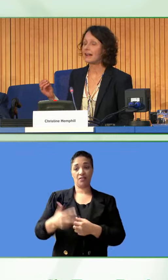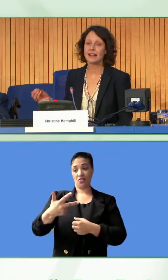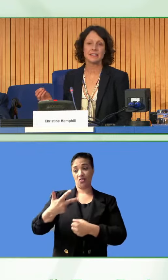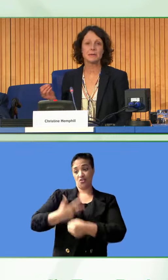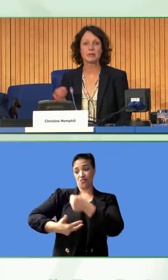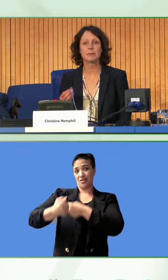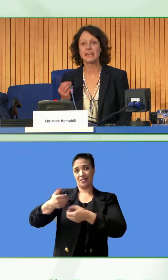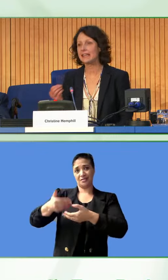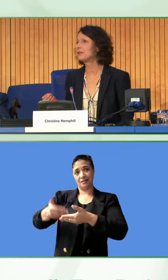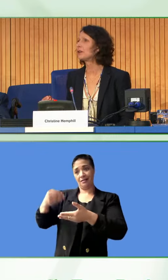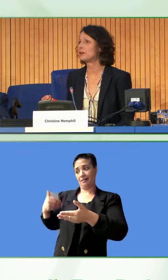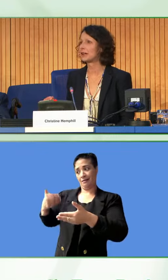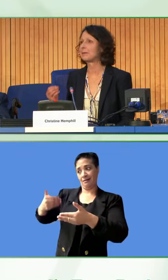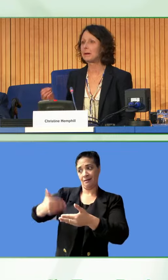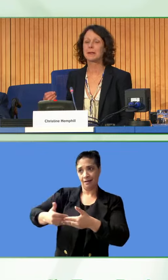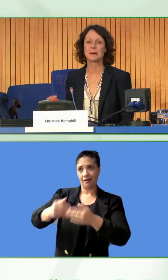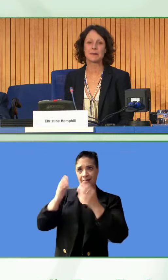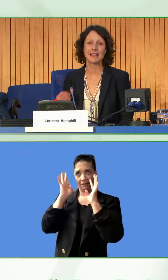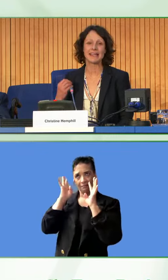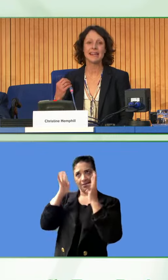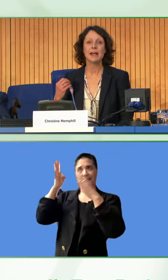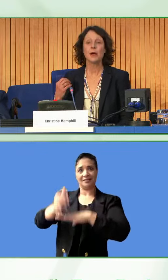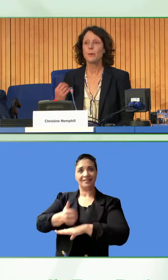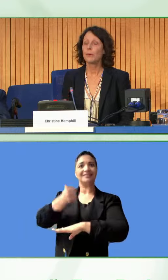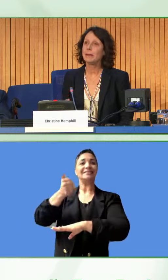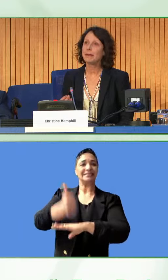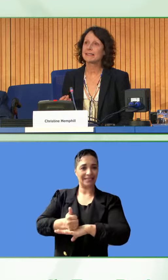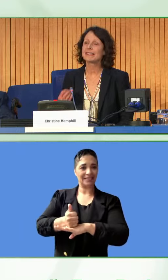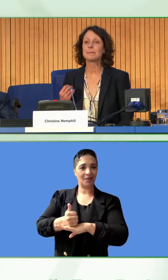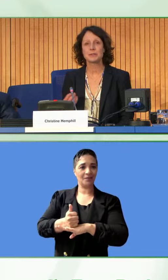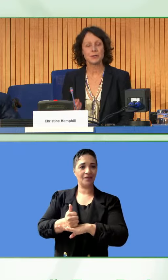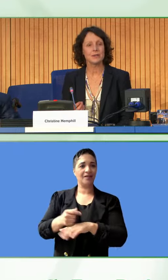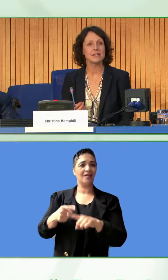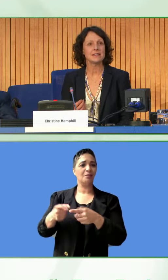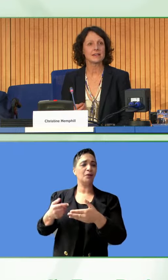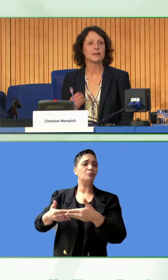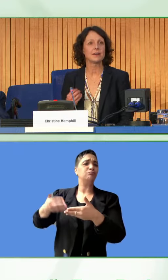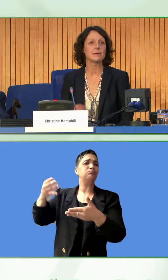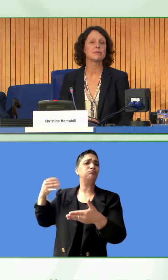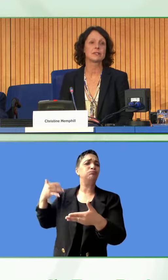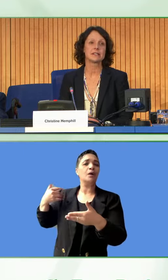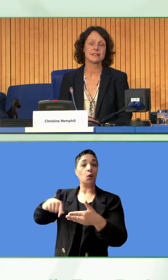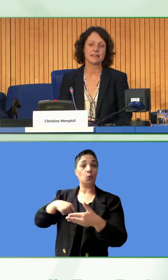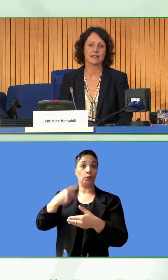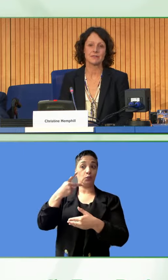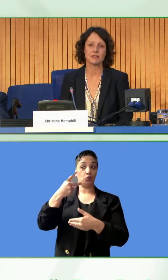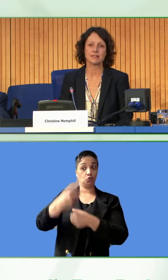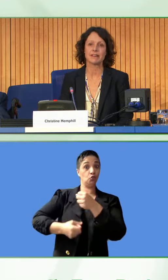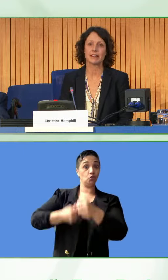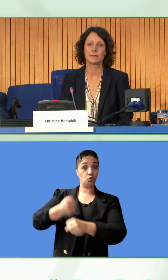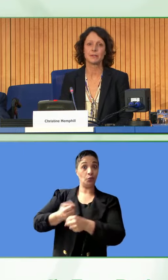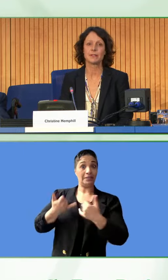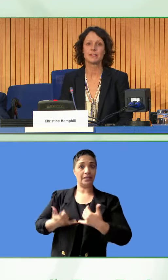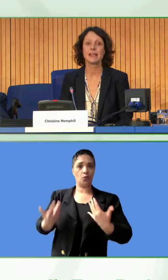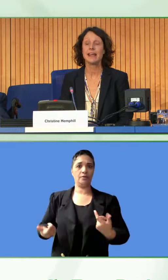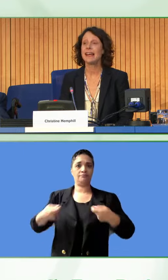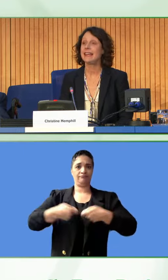The idea probably even longer, bubbling away. We picked it up two years ago and brought it to six countries around the world.